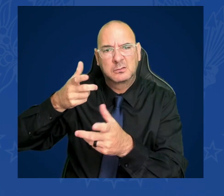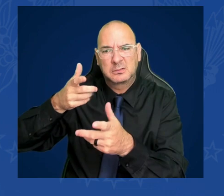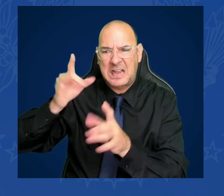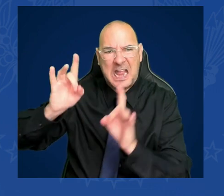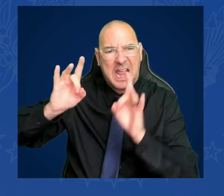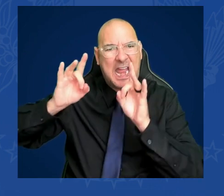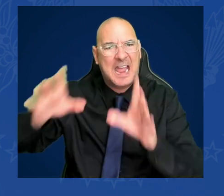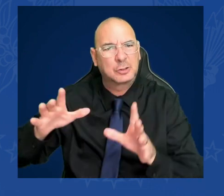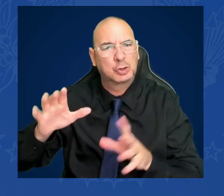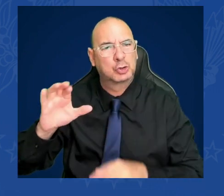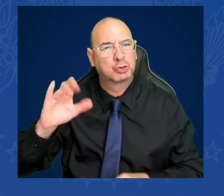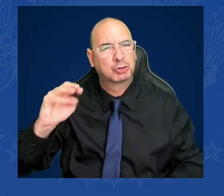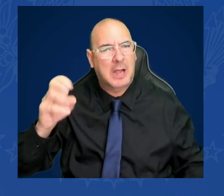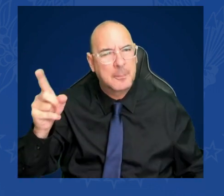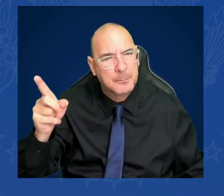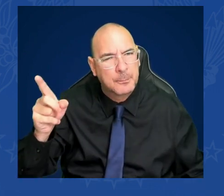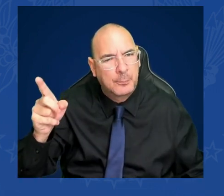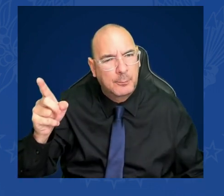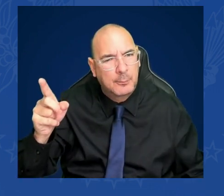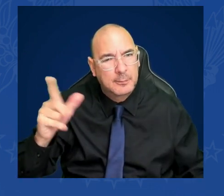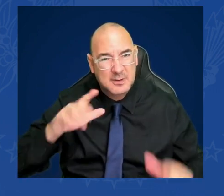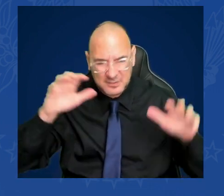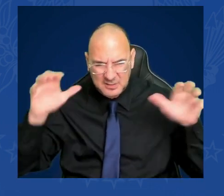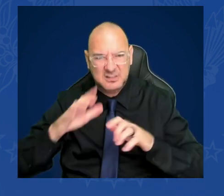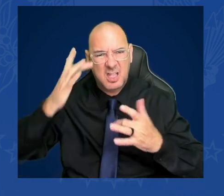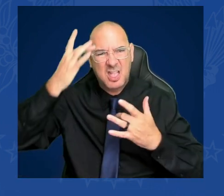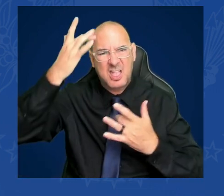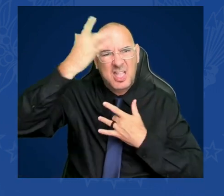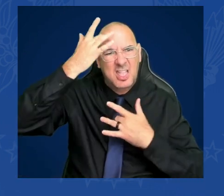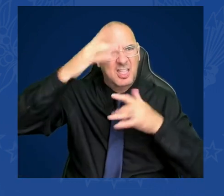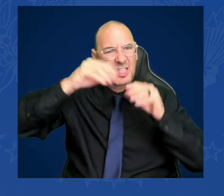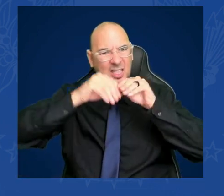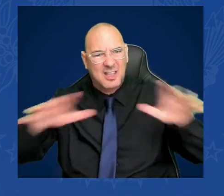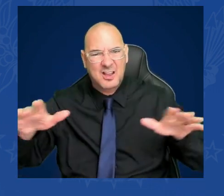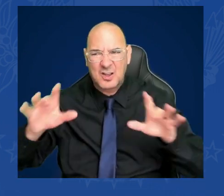I fear that may be happening, of hate that we must condemn.